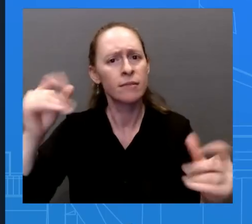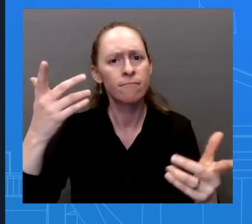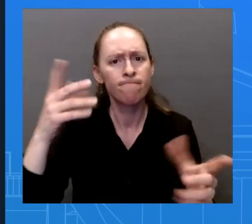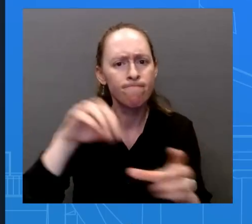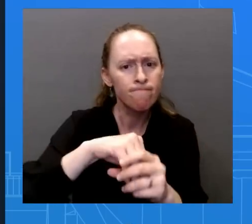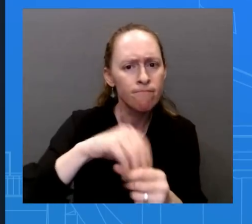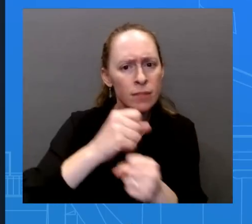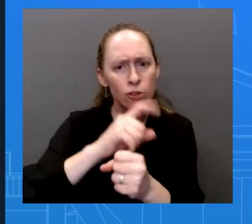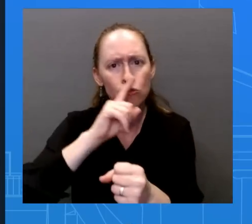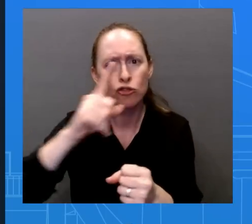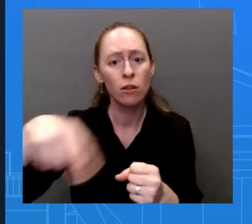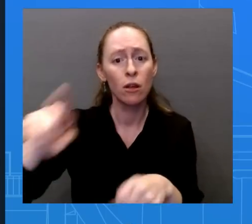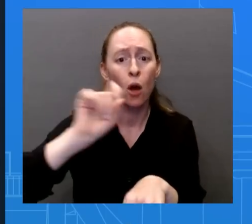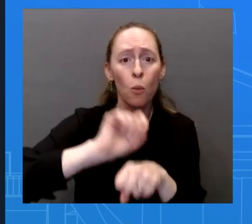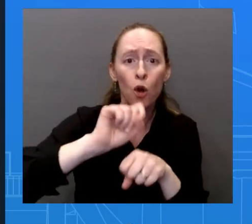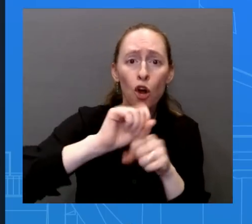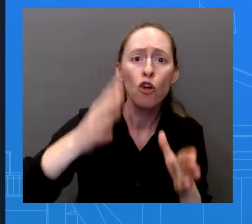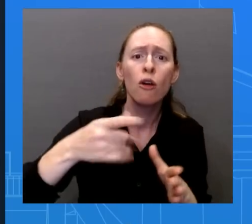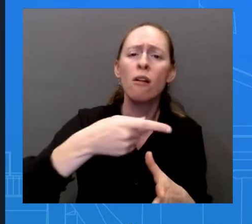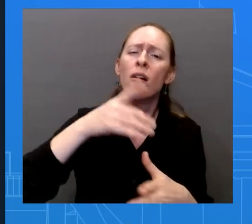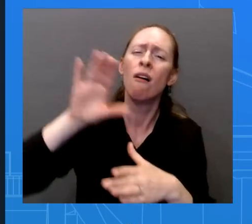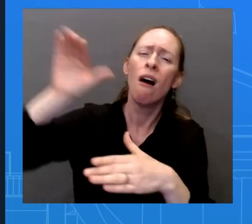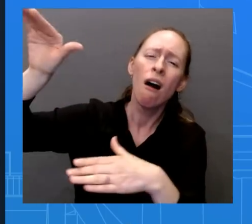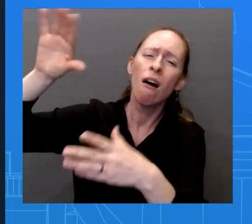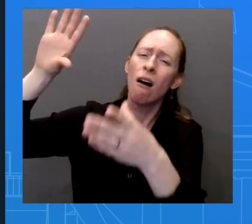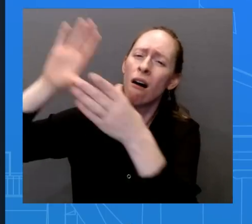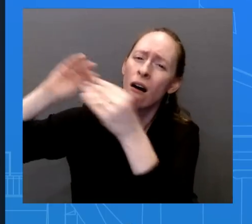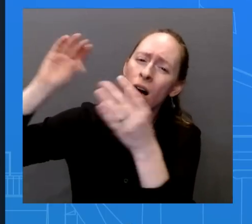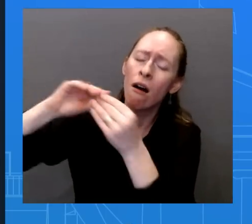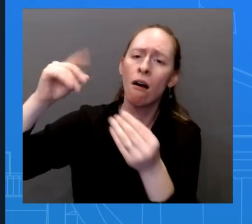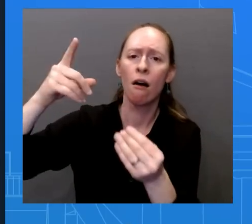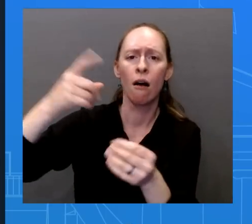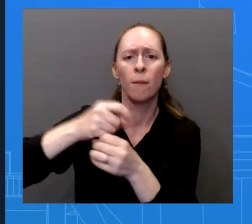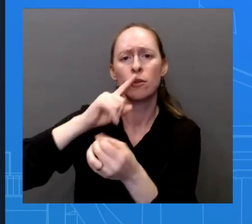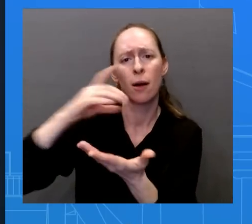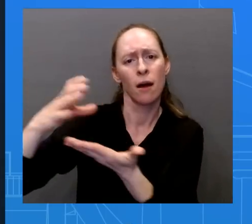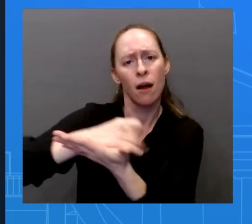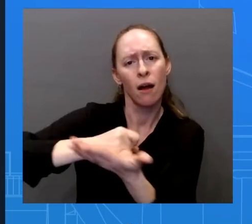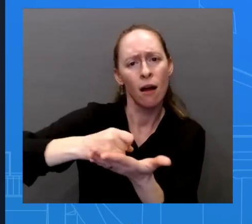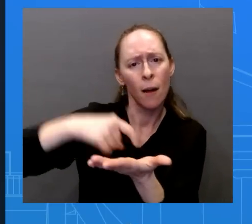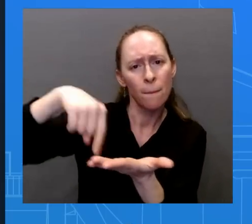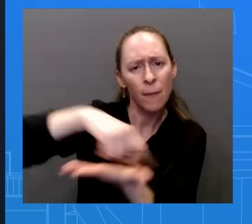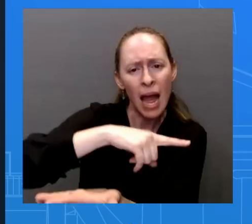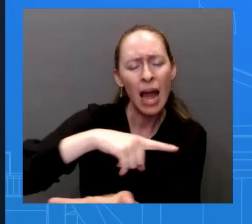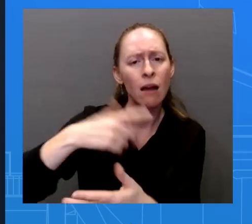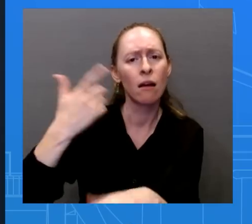It is the best method of ensuring that both sides can live with the contract they had a hand --